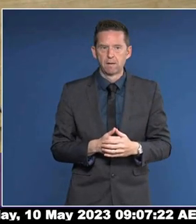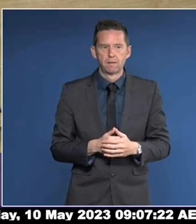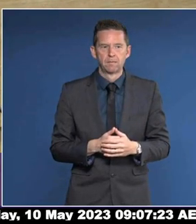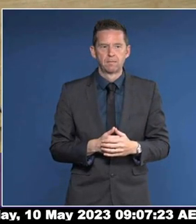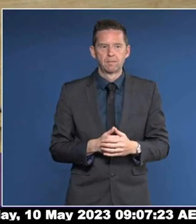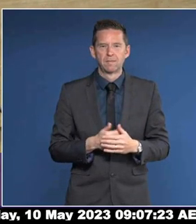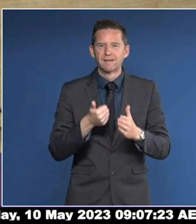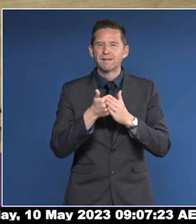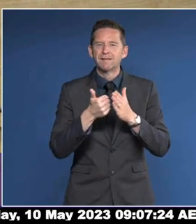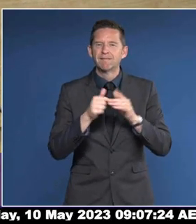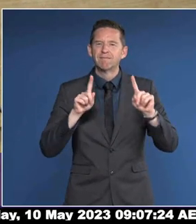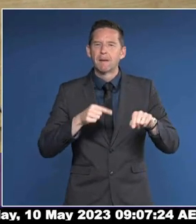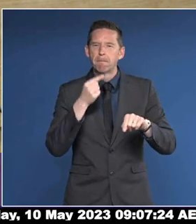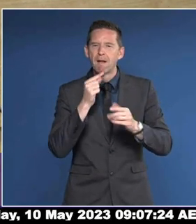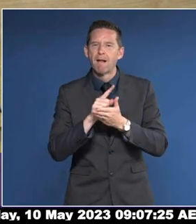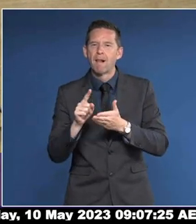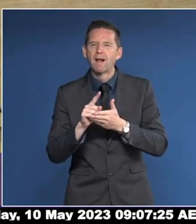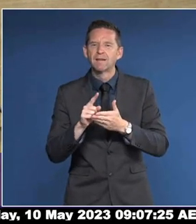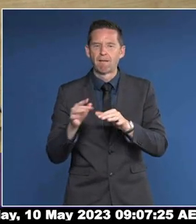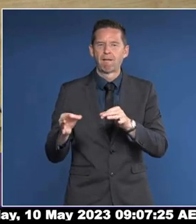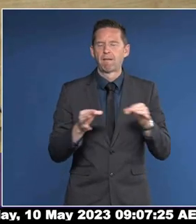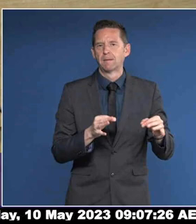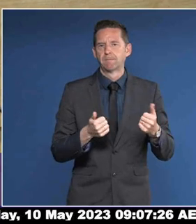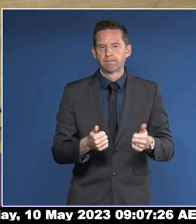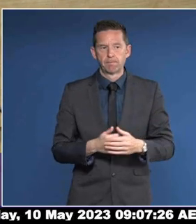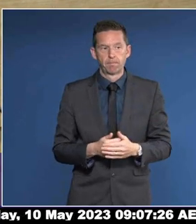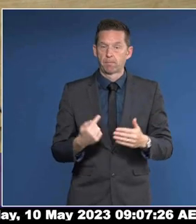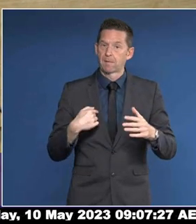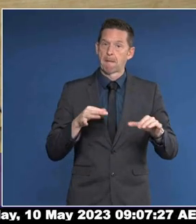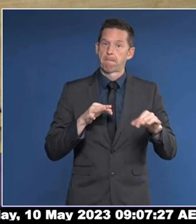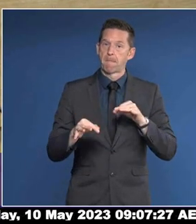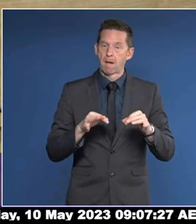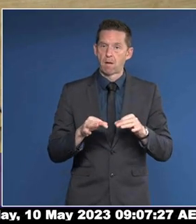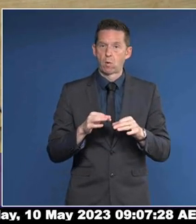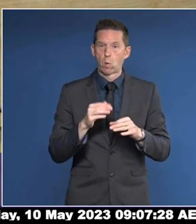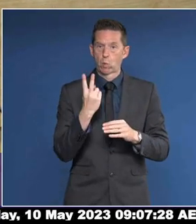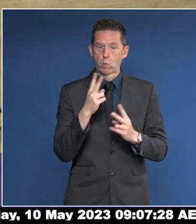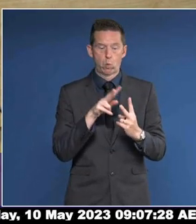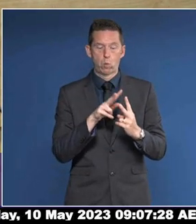The plan at this stage would be to take the first two witnesses and then adjourn for